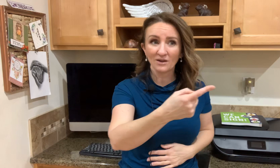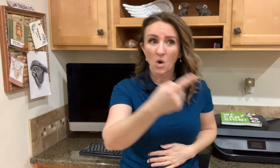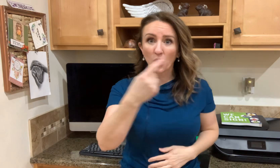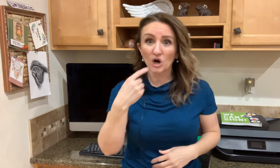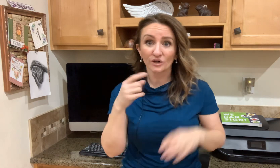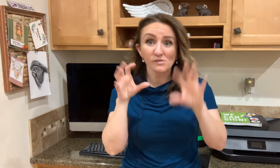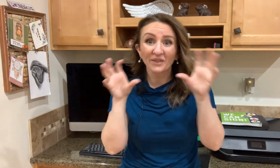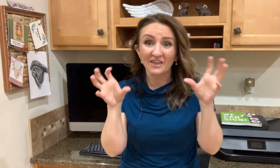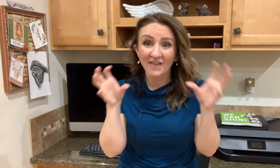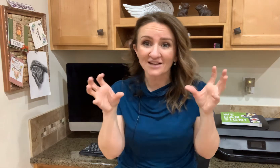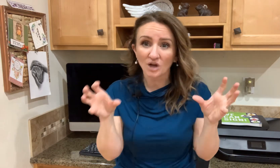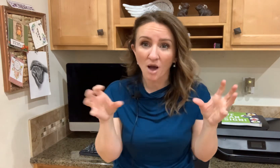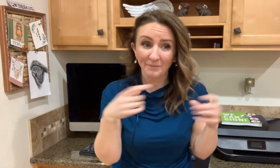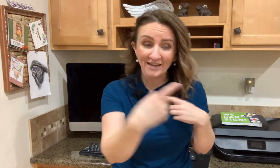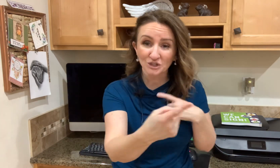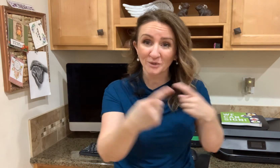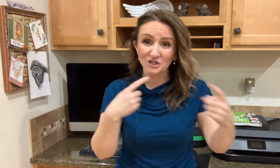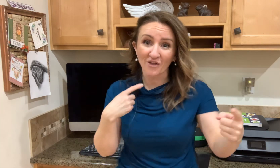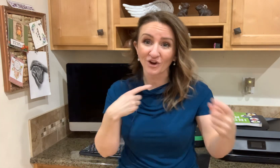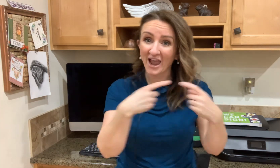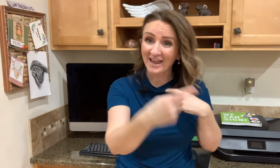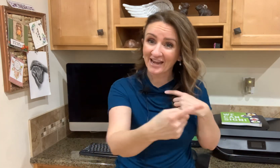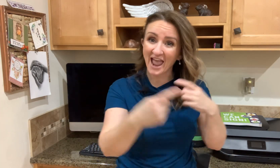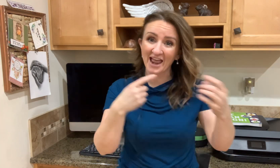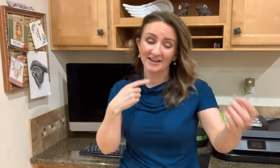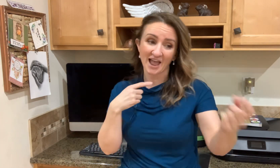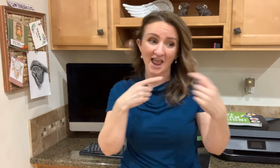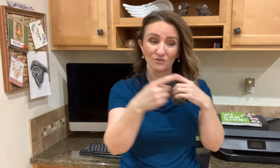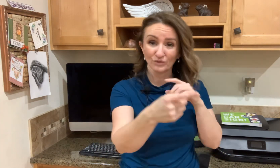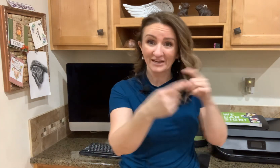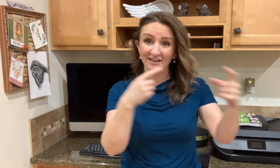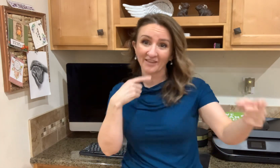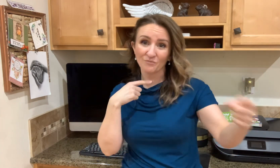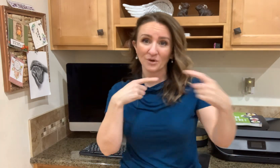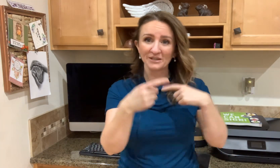within that topic to each other, and reading them from each other.